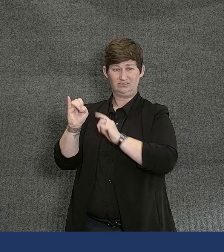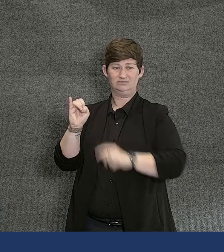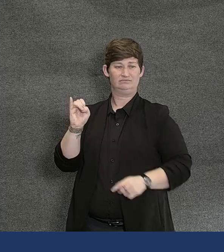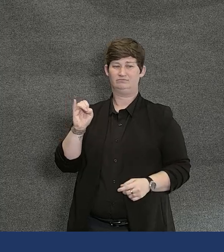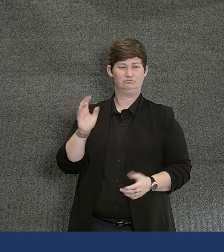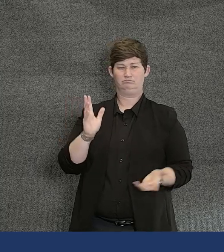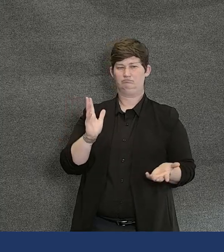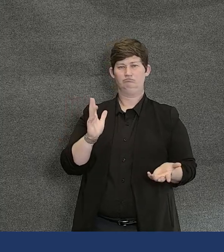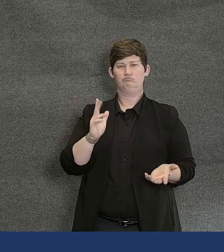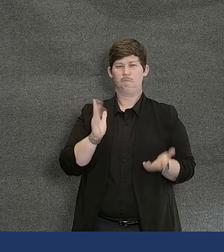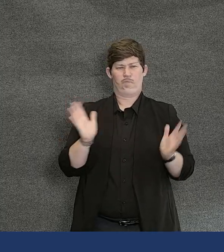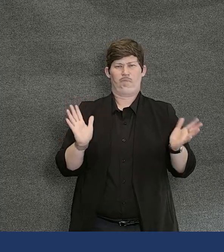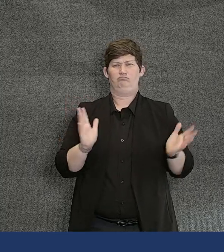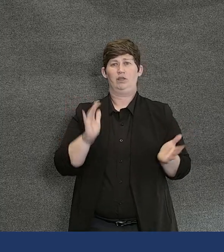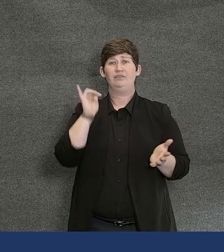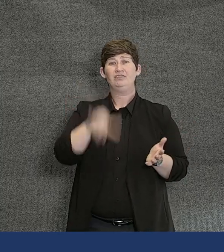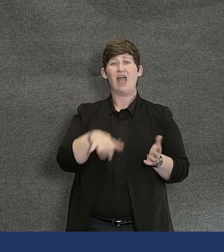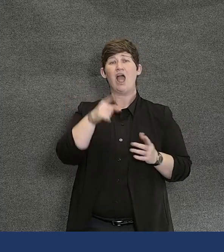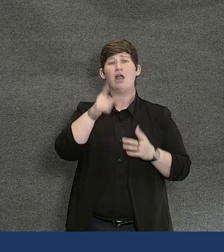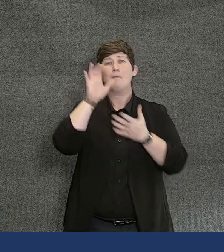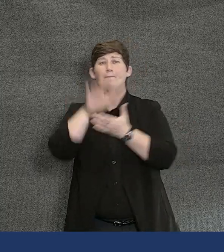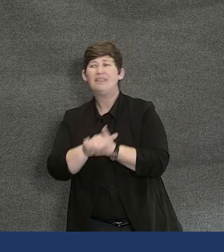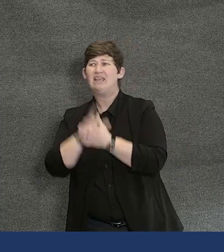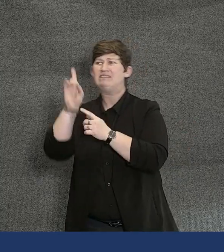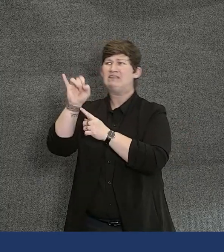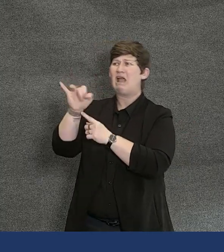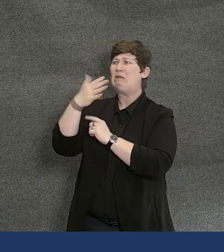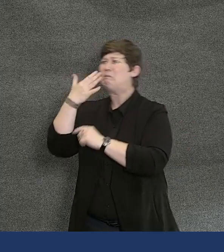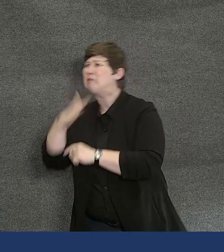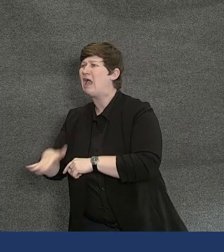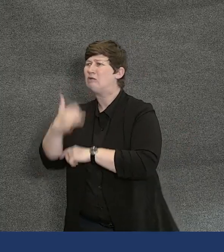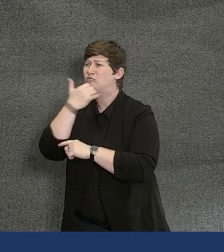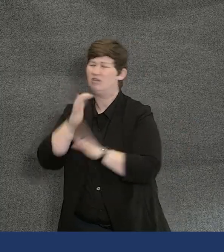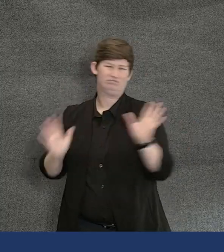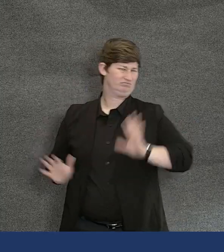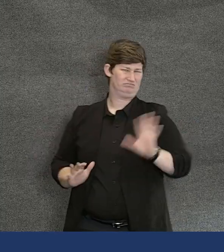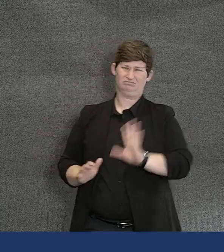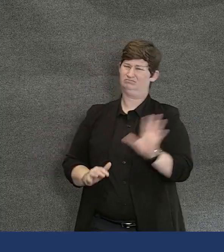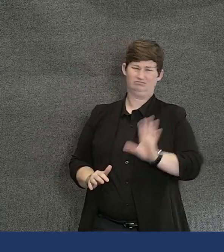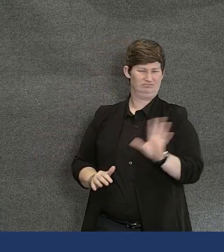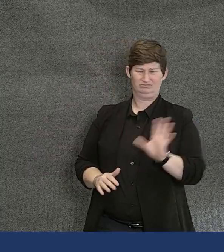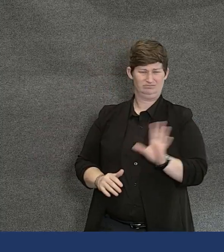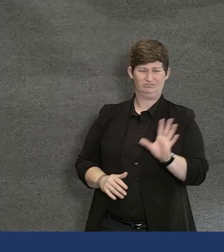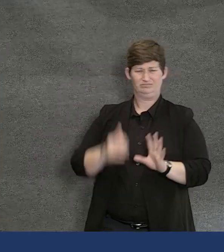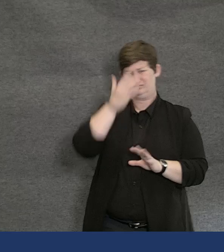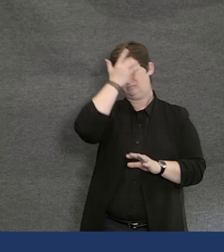that somehow white males are not a part of DEI. They are. Anybody with a disability.